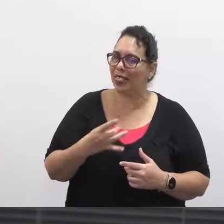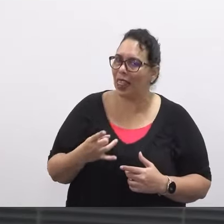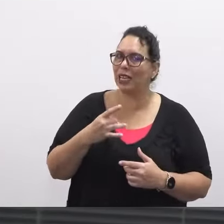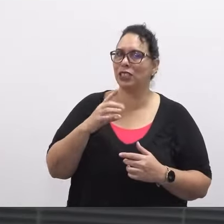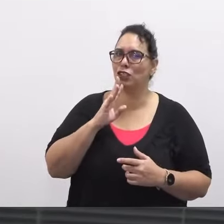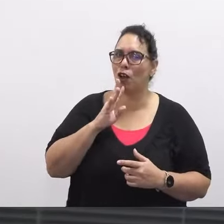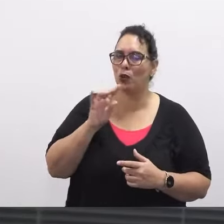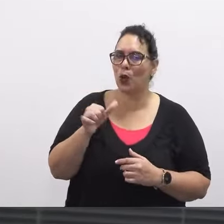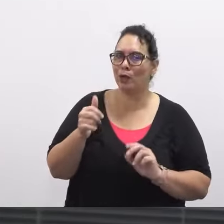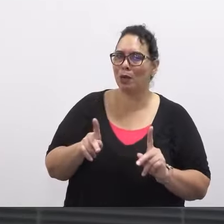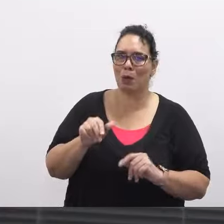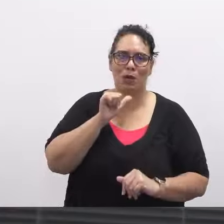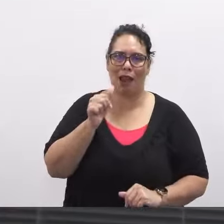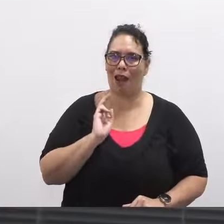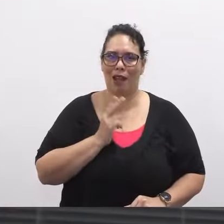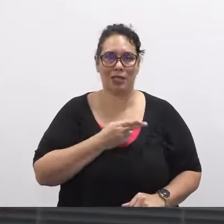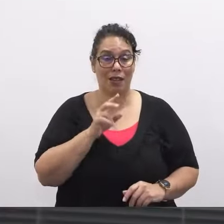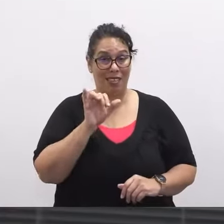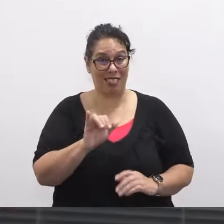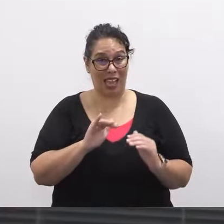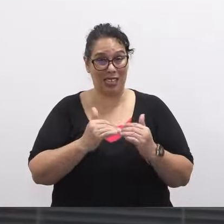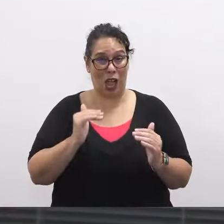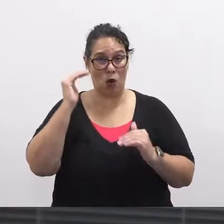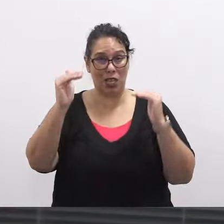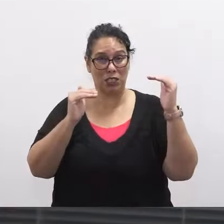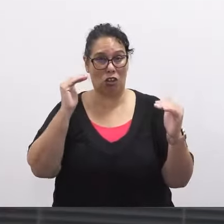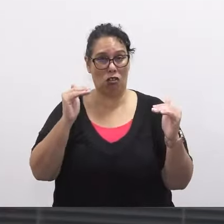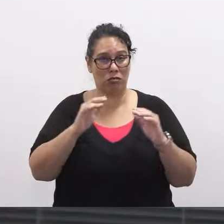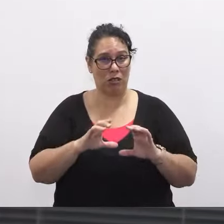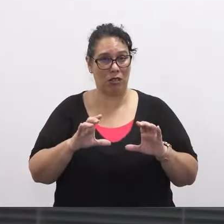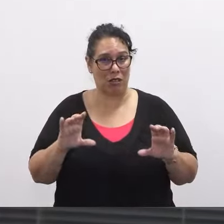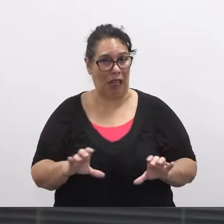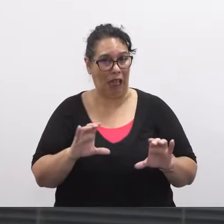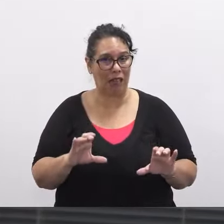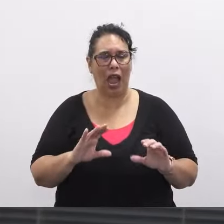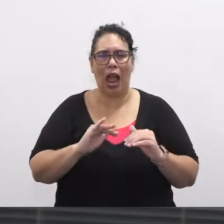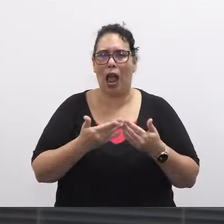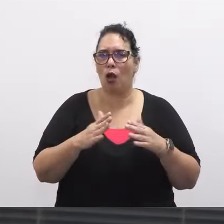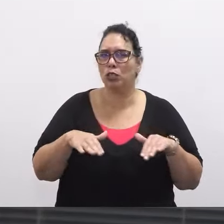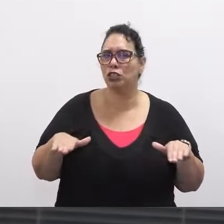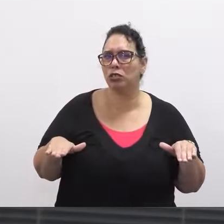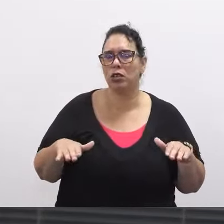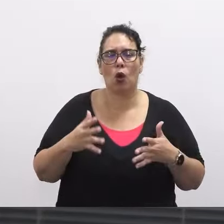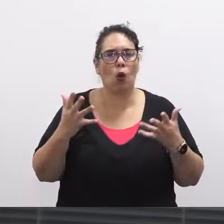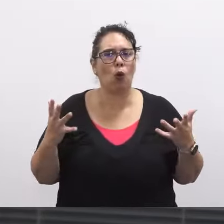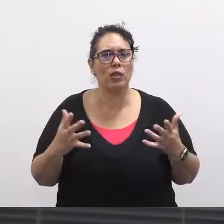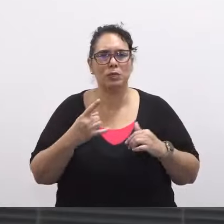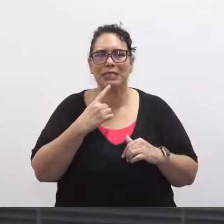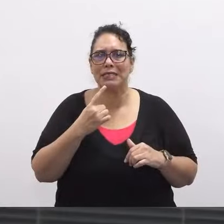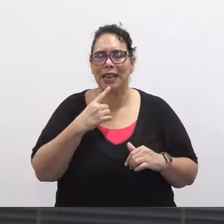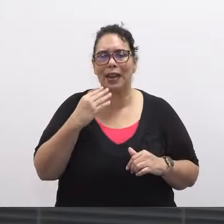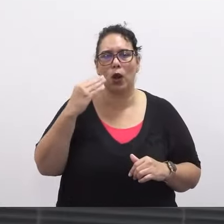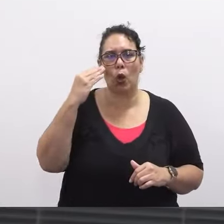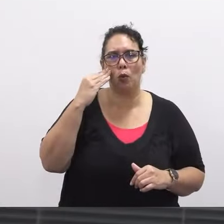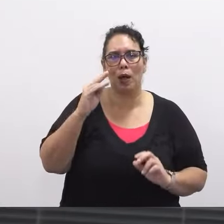If this is how adults are acting, how do you think children are acting? What is being said at home about the unvaccinated?